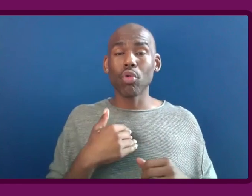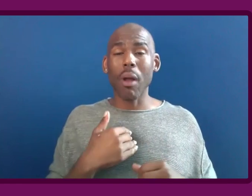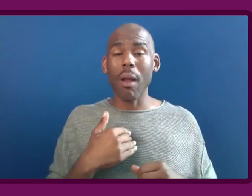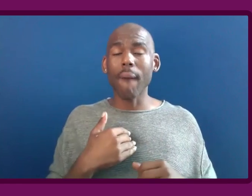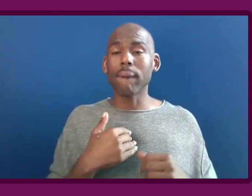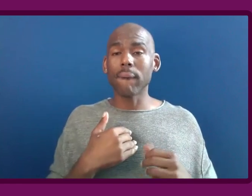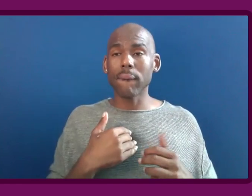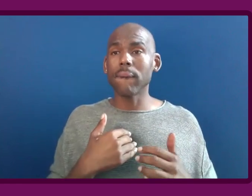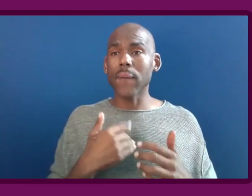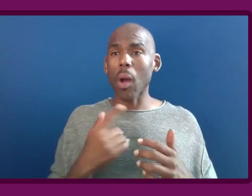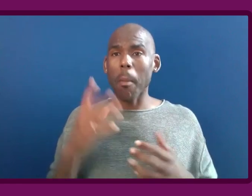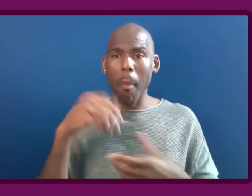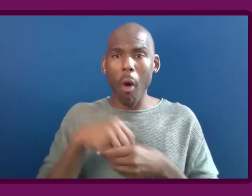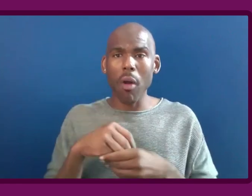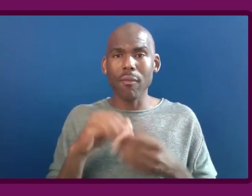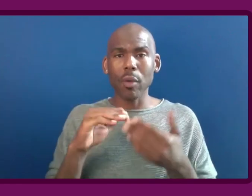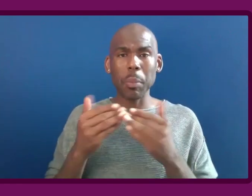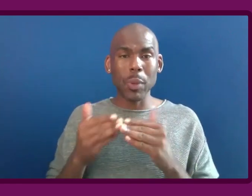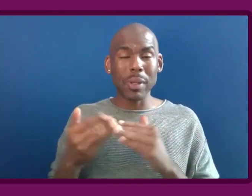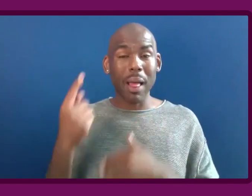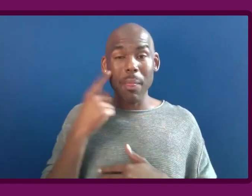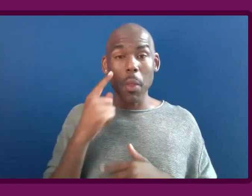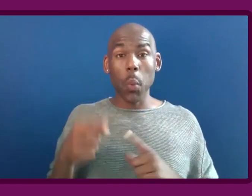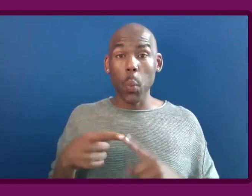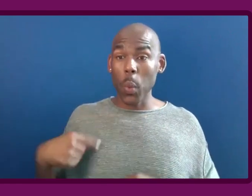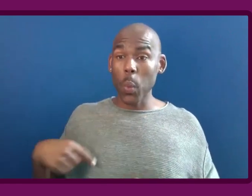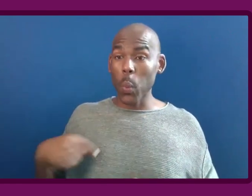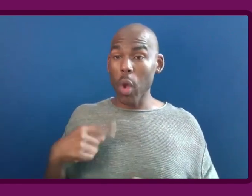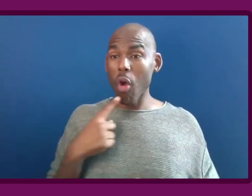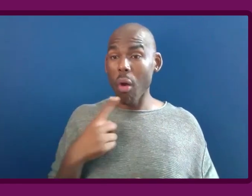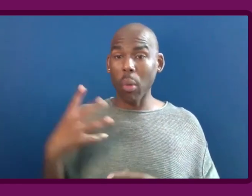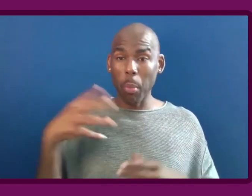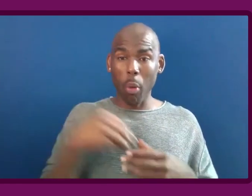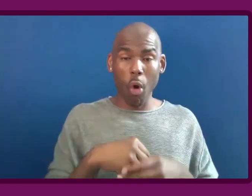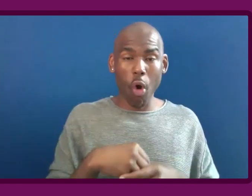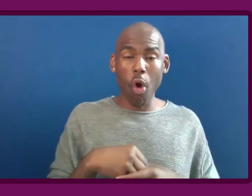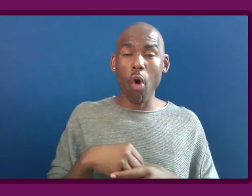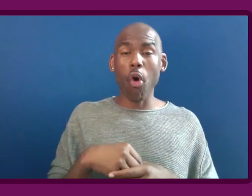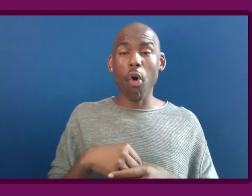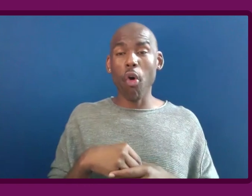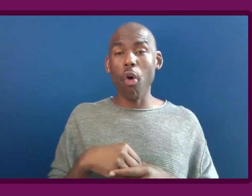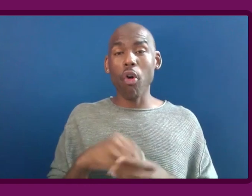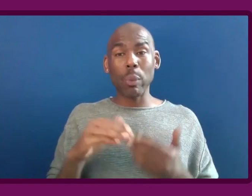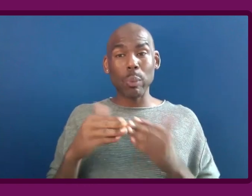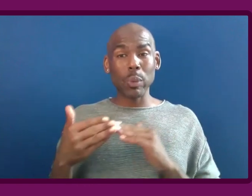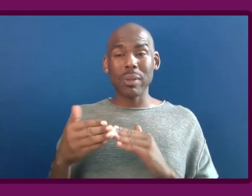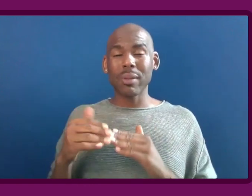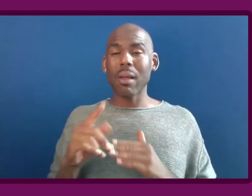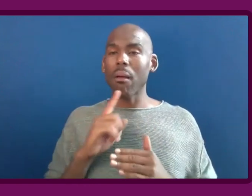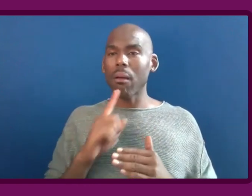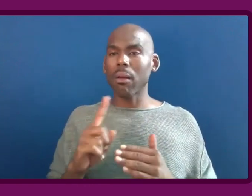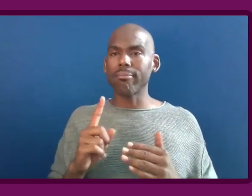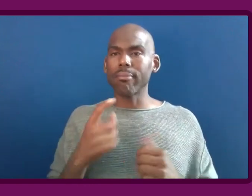this community." I think that changes everything. Also I would say, "Keep telling your stories." It